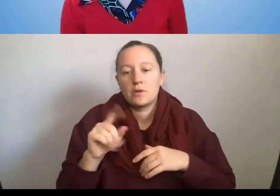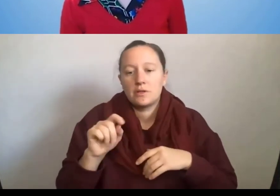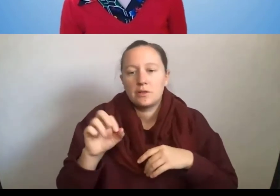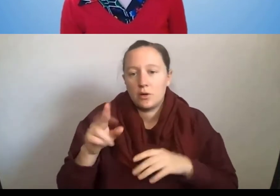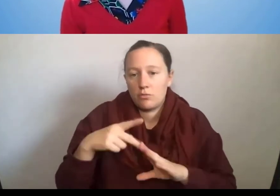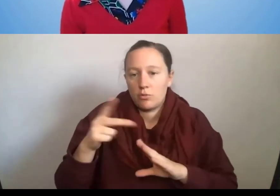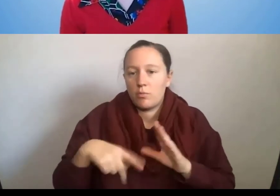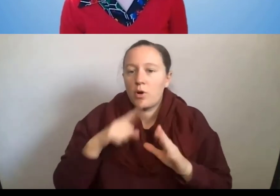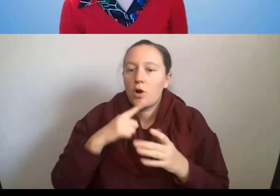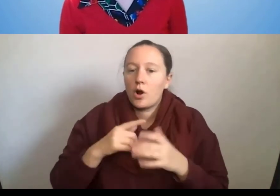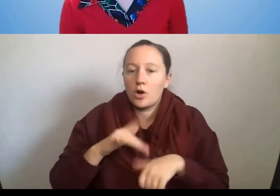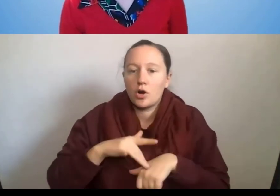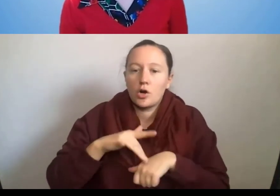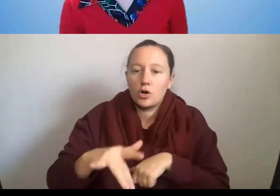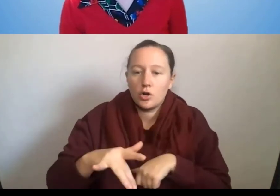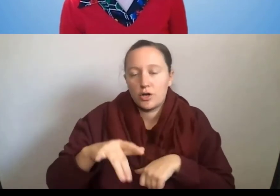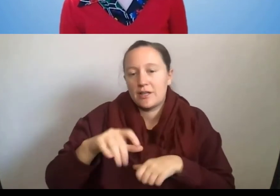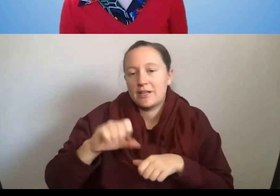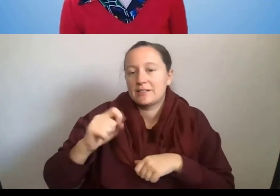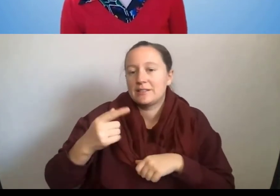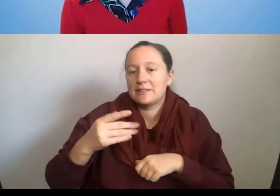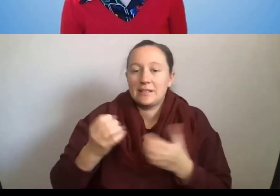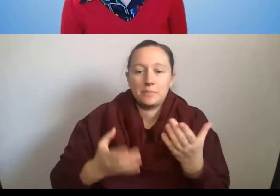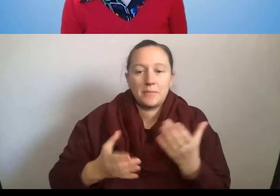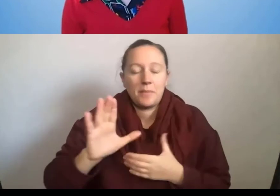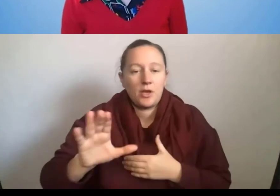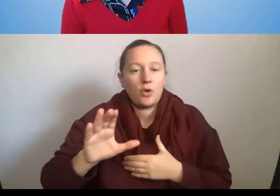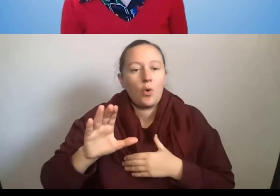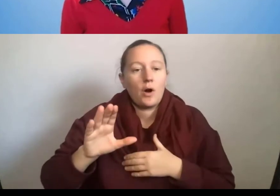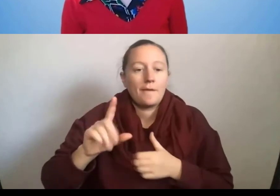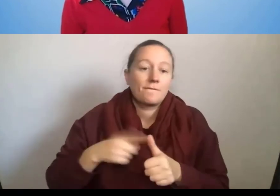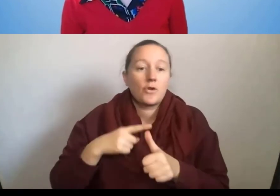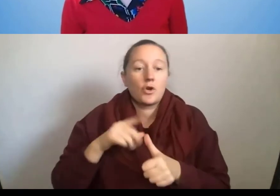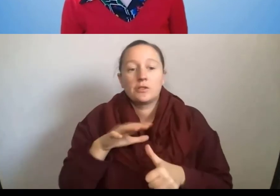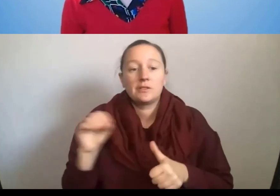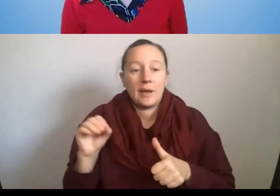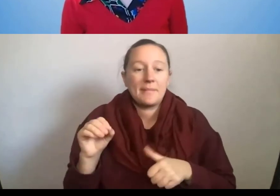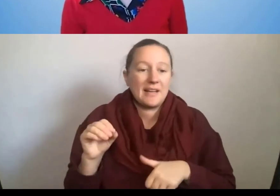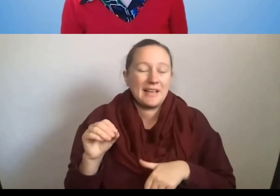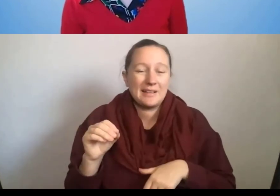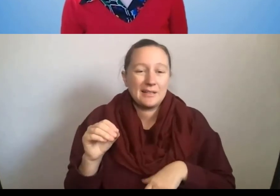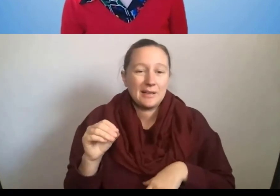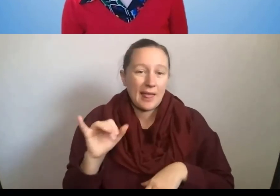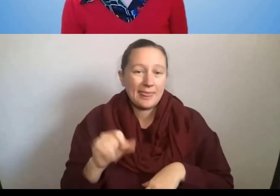and this may be your first company, and that's one of the great things about NIH,